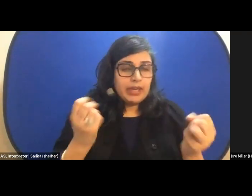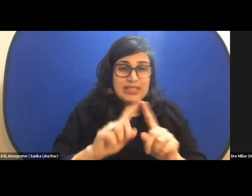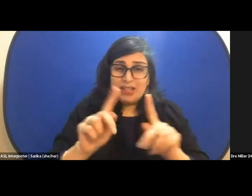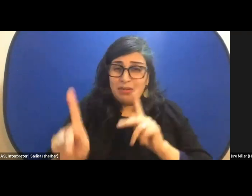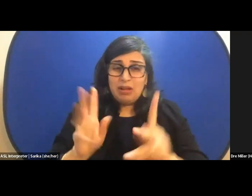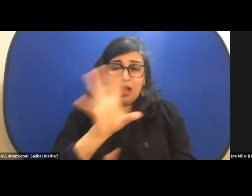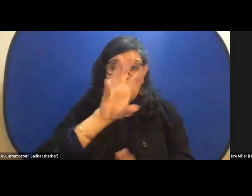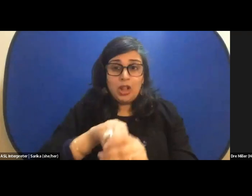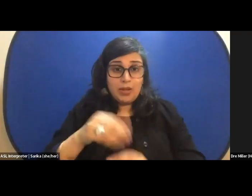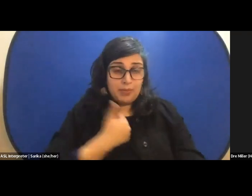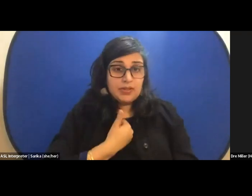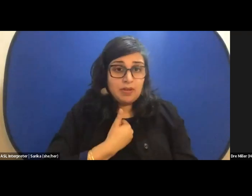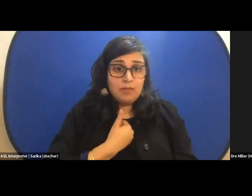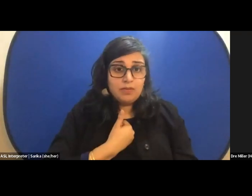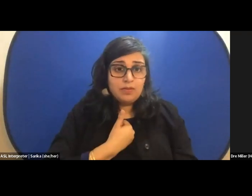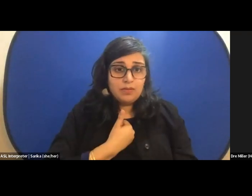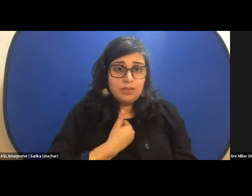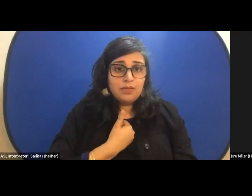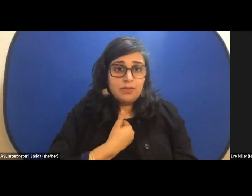Portland. We were able to work